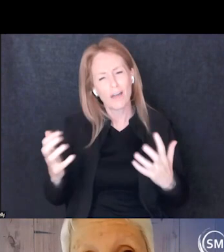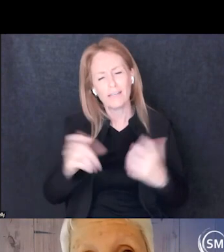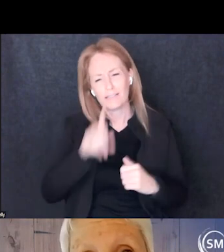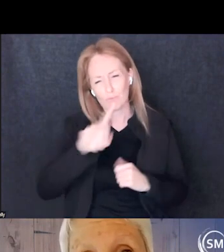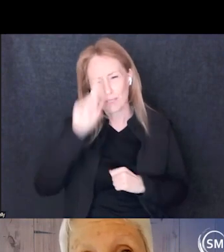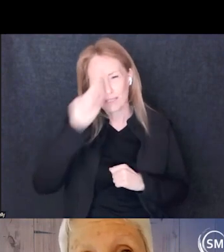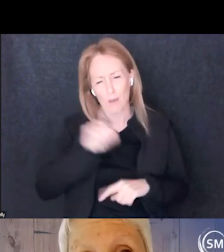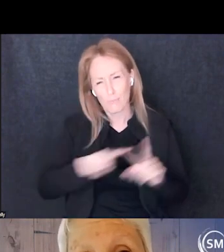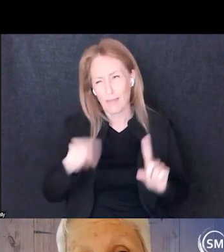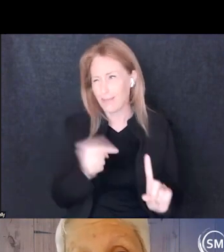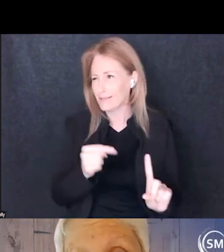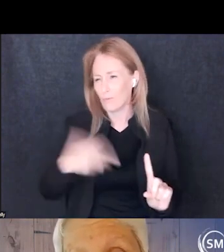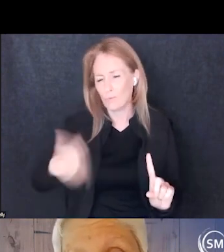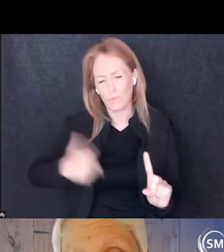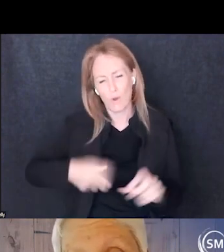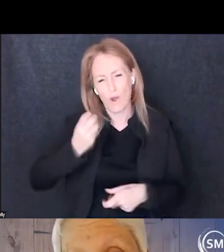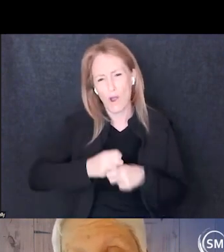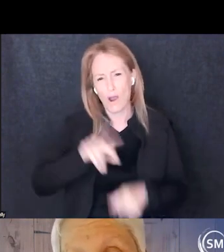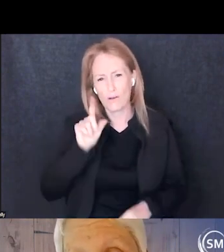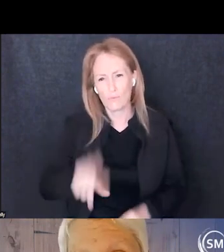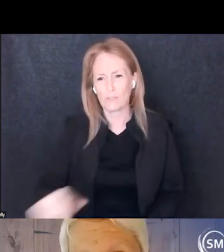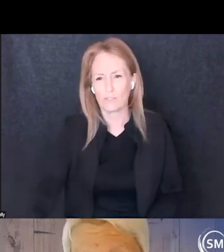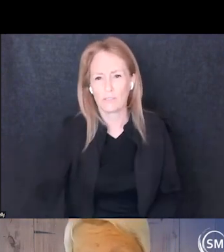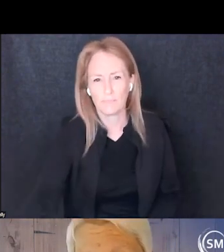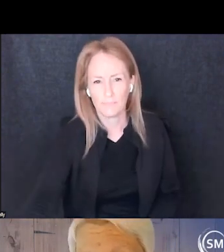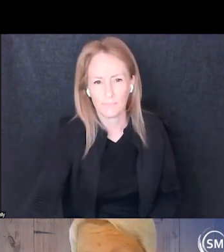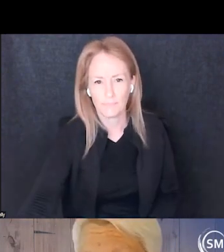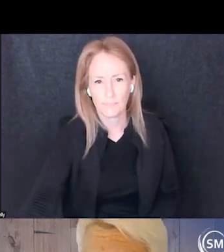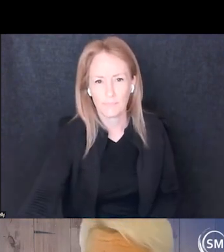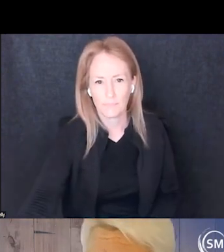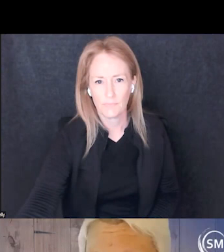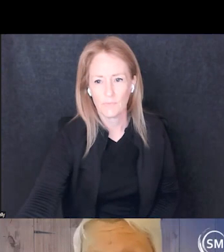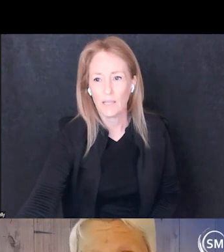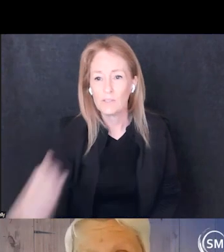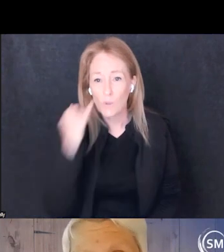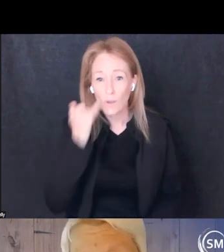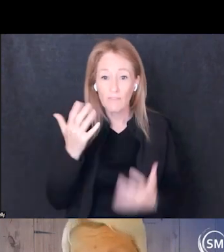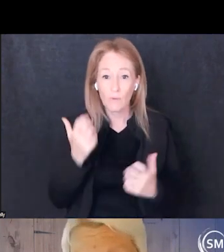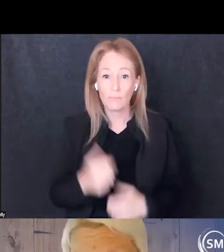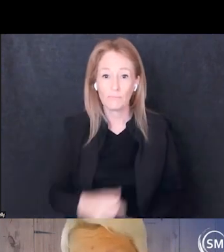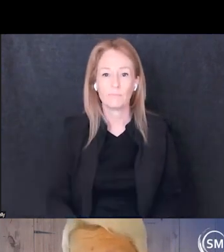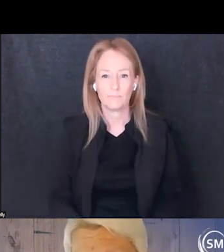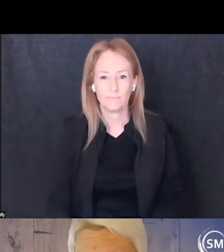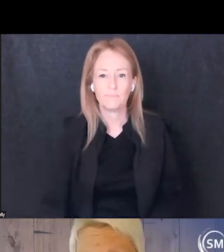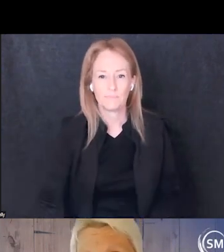SO I AM GOING TO ASK YOU FOR YOU FEEL LIKE YOU WANT TO PHONE A FRIEND, YOU FEEL LIKE YOU WANT TO TALK TO THROUGH.